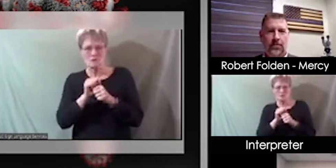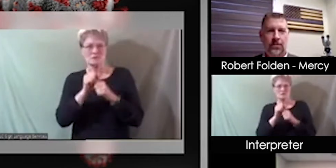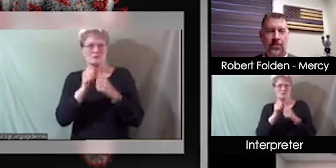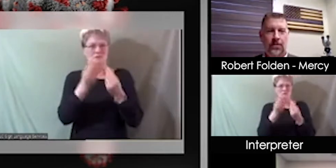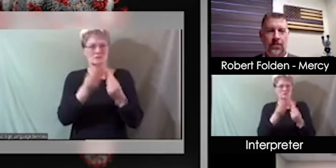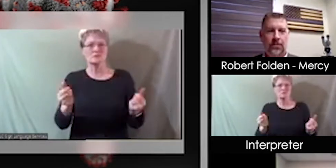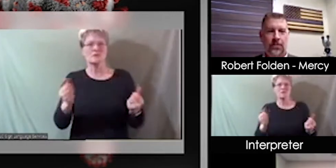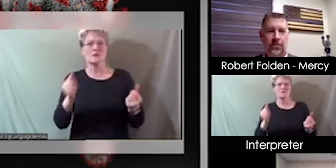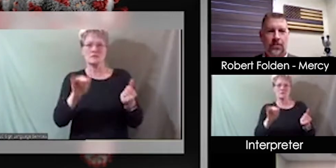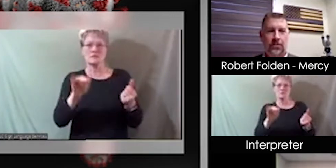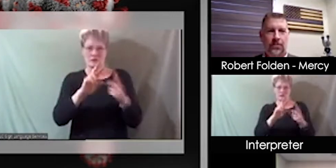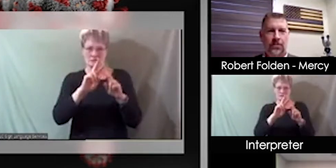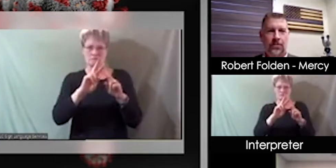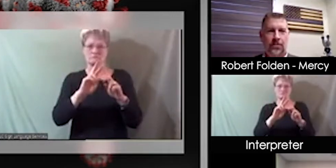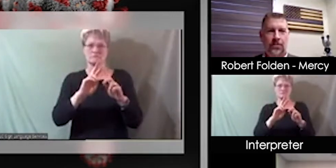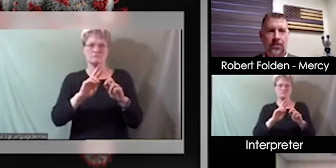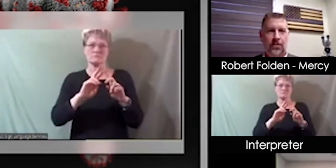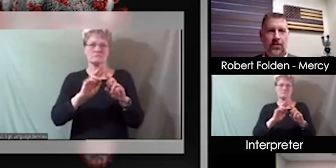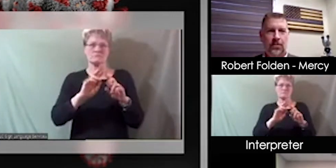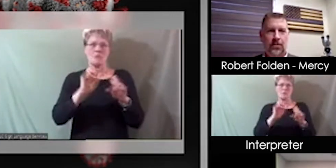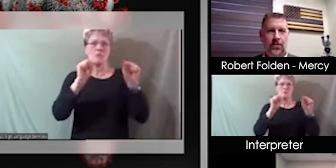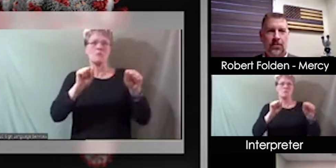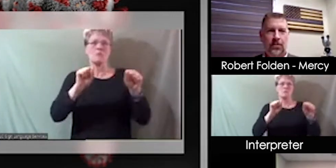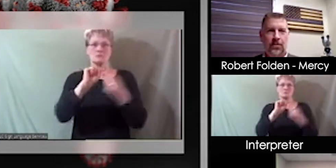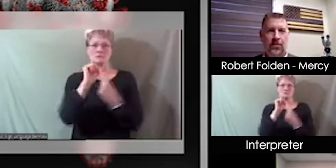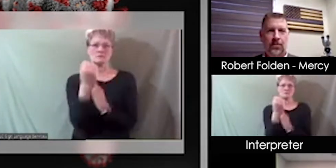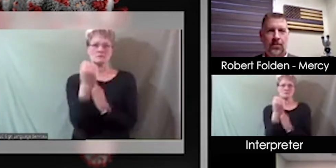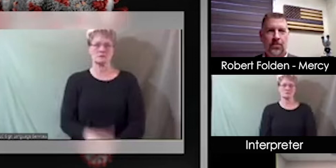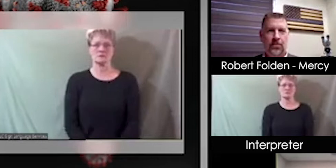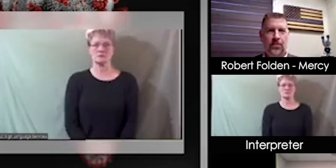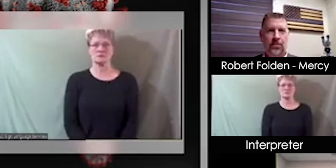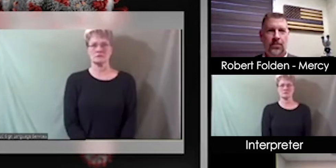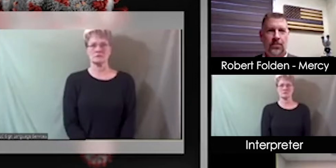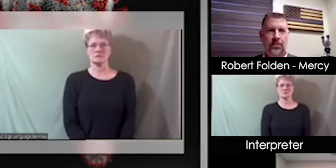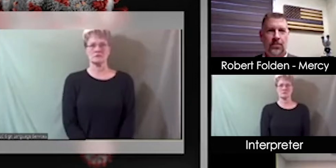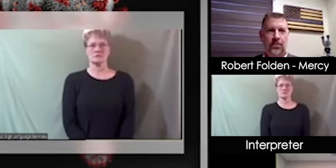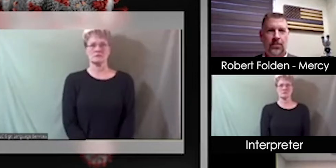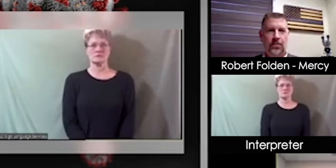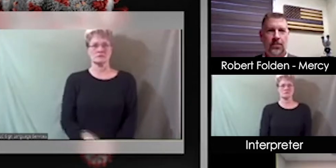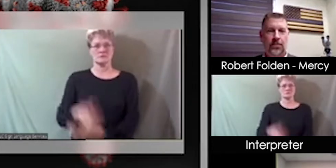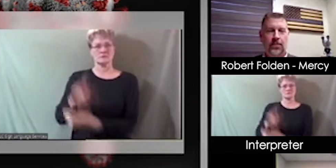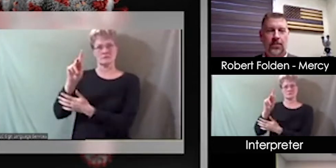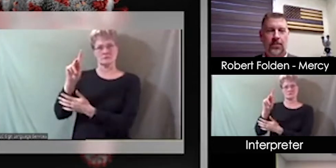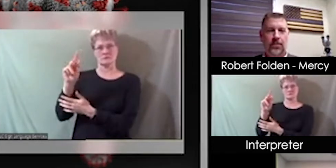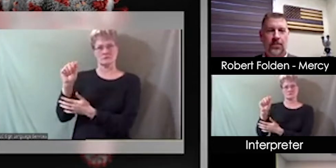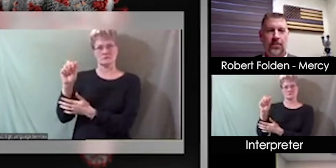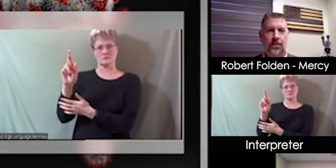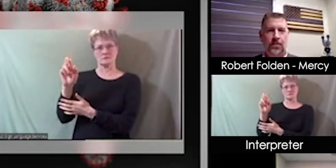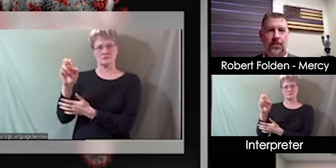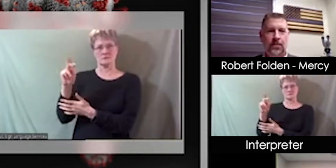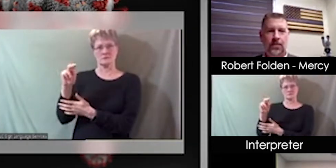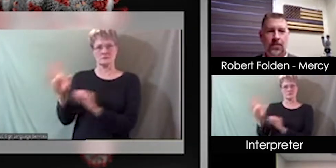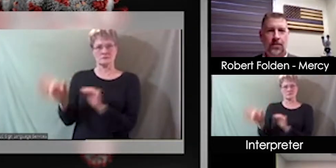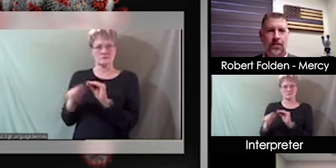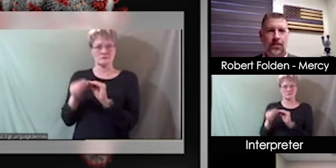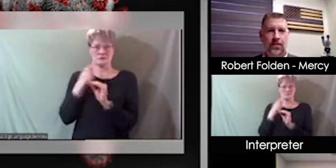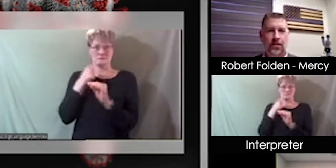Yeah and I could just add too to what Dean said is that we here at Public Health, you know, even though we definitely have limited supply